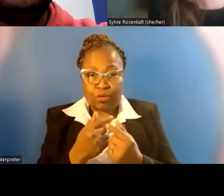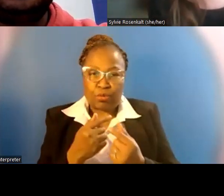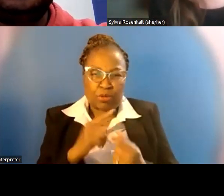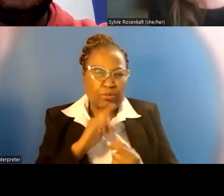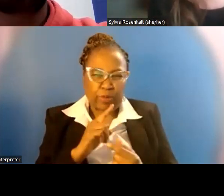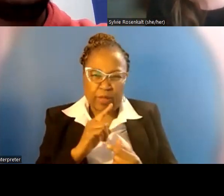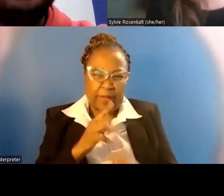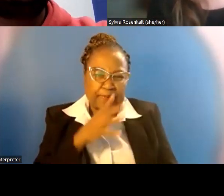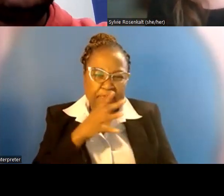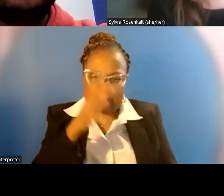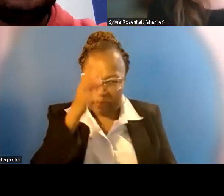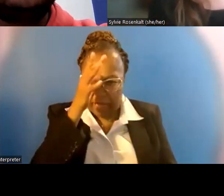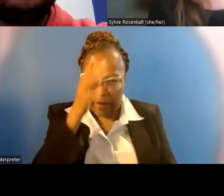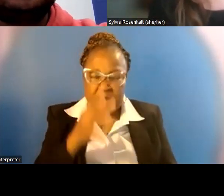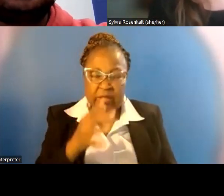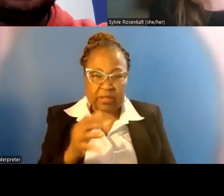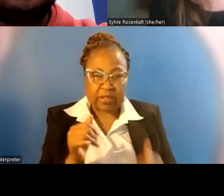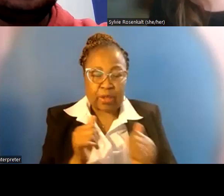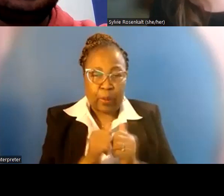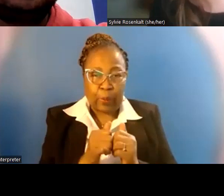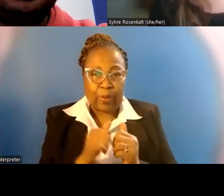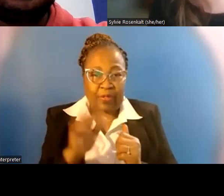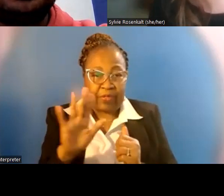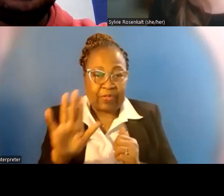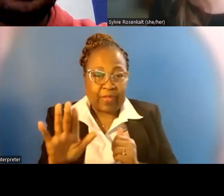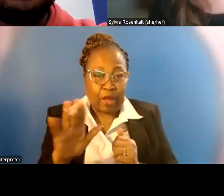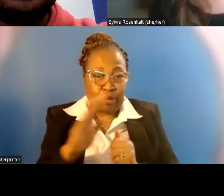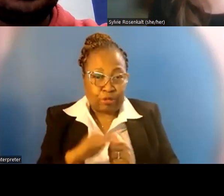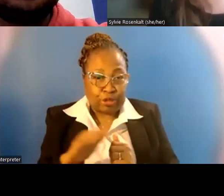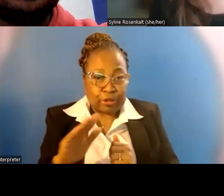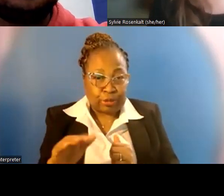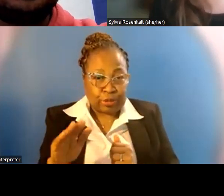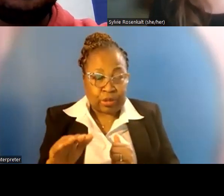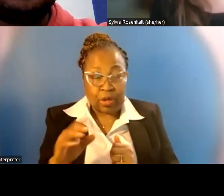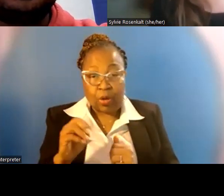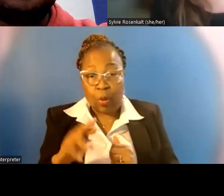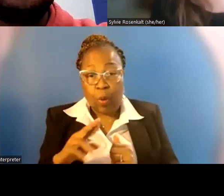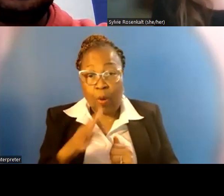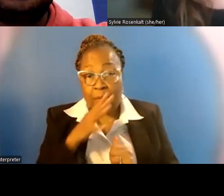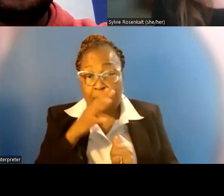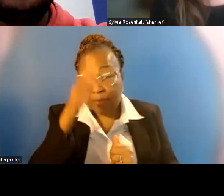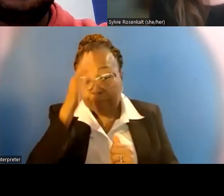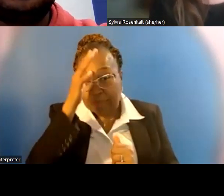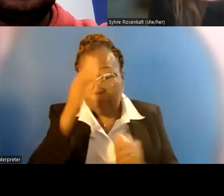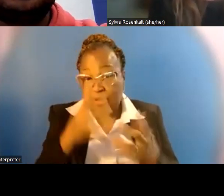with their children or even just parents without their kids sometimes.